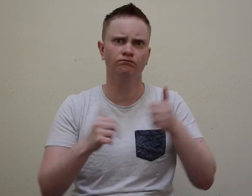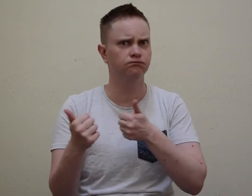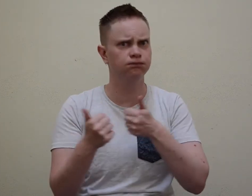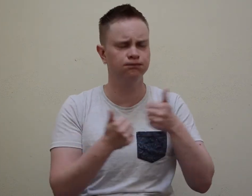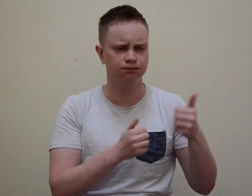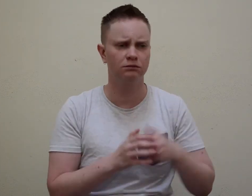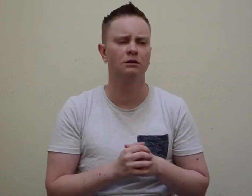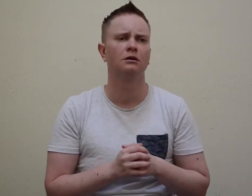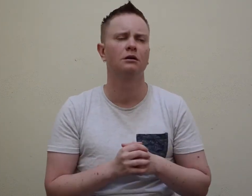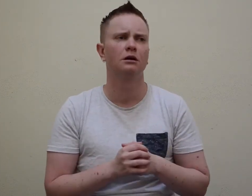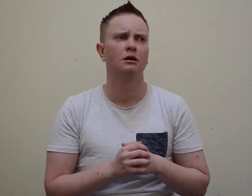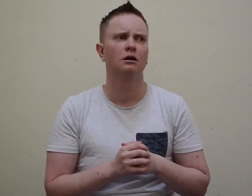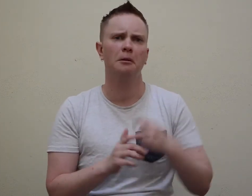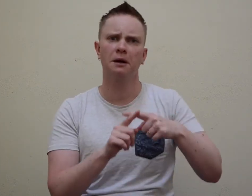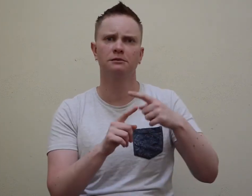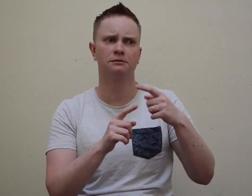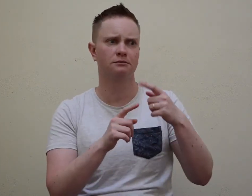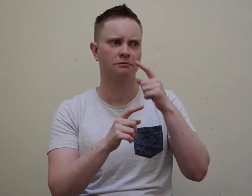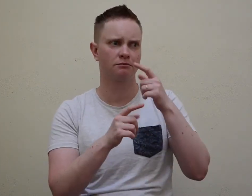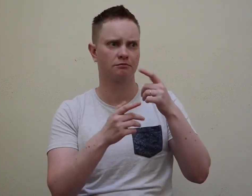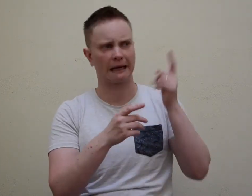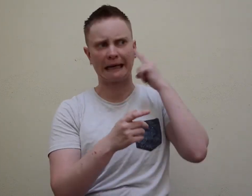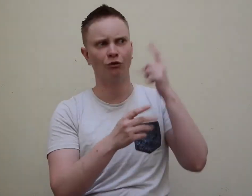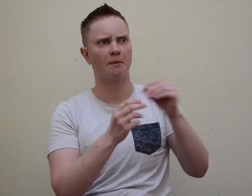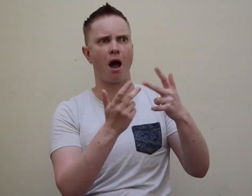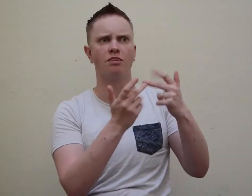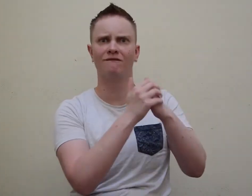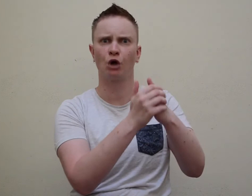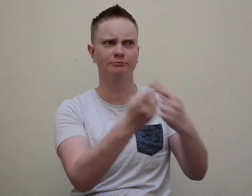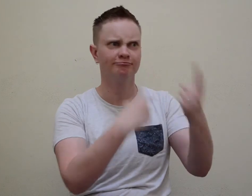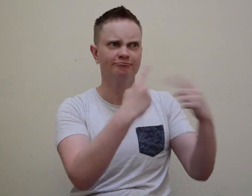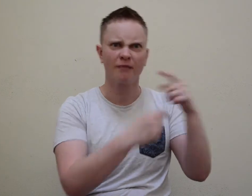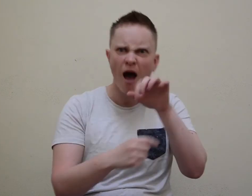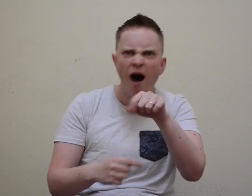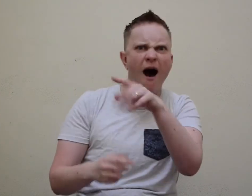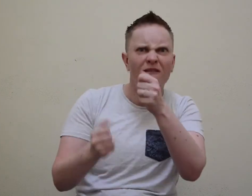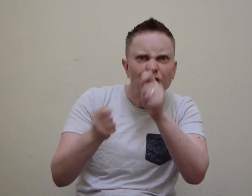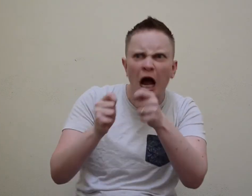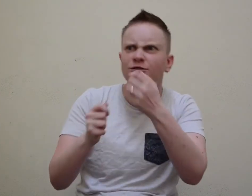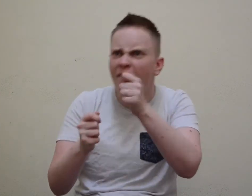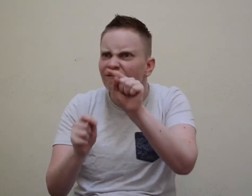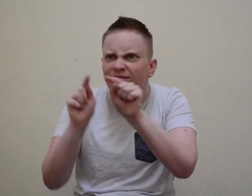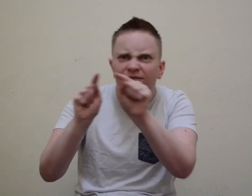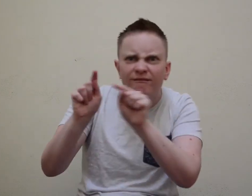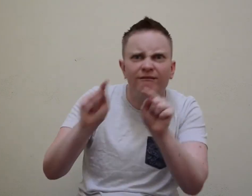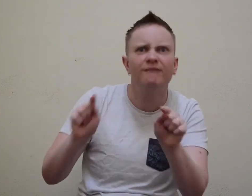and that's been growing really well. There's some other things and just hearing from friends like saying, "Hey, I can notice